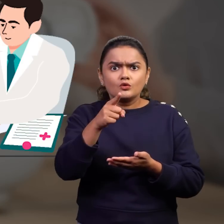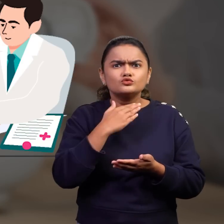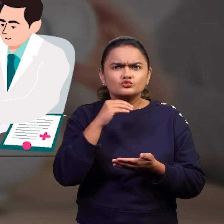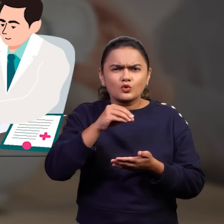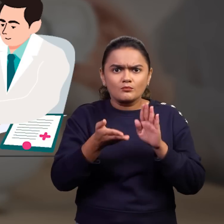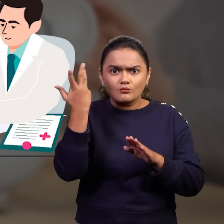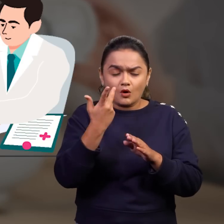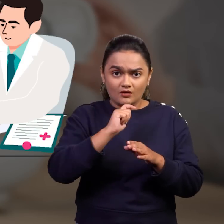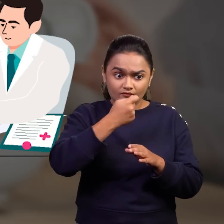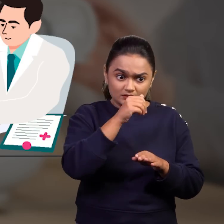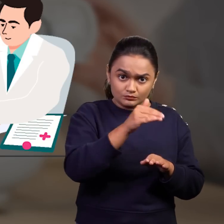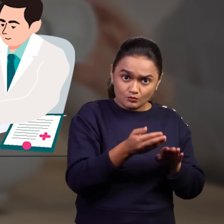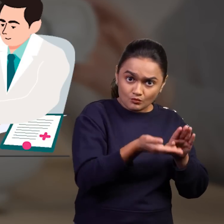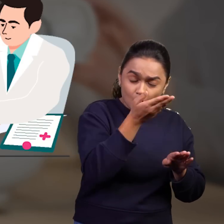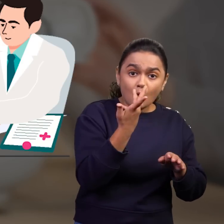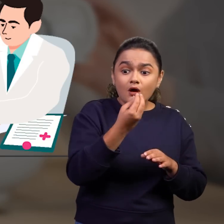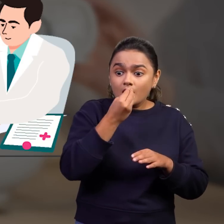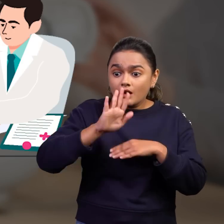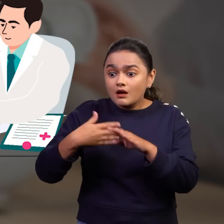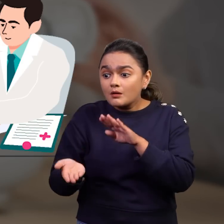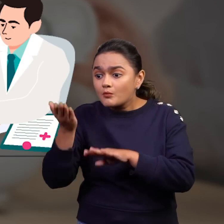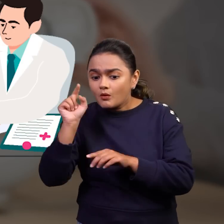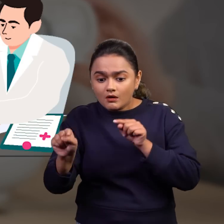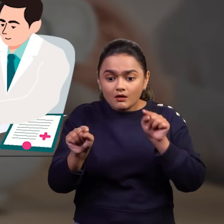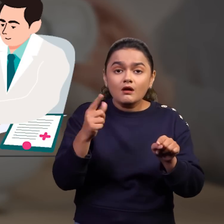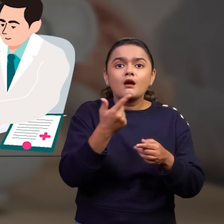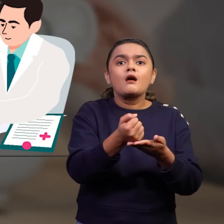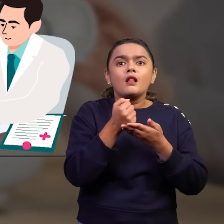When is the sugar level higher? During fasting or after eating?